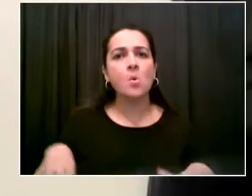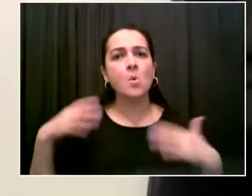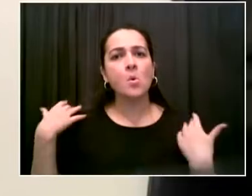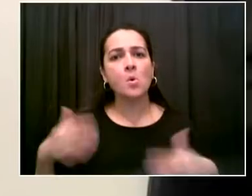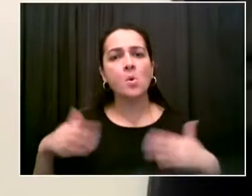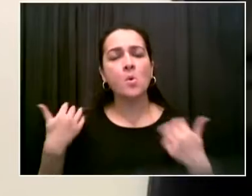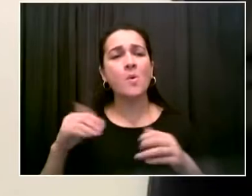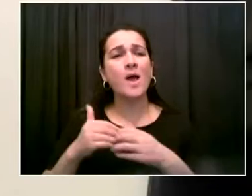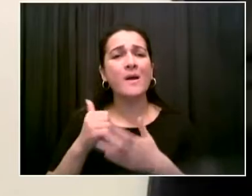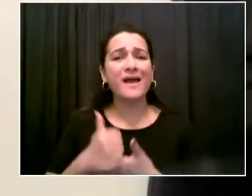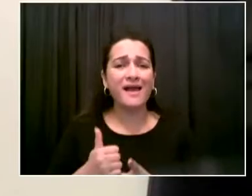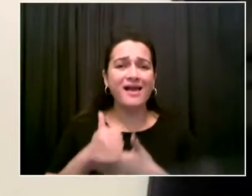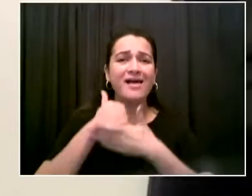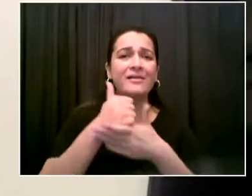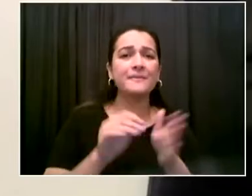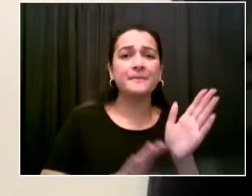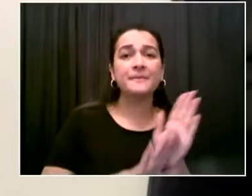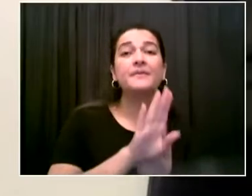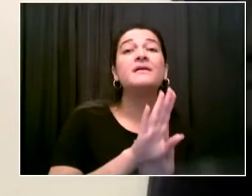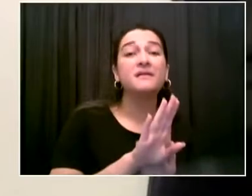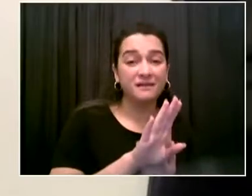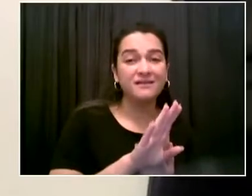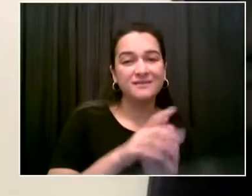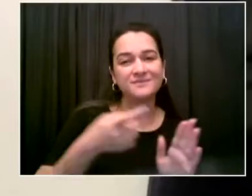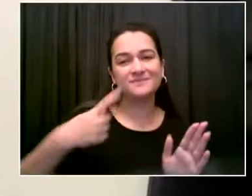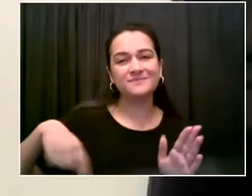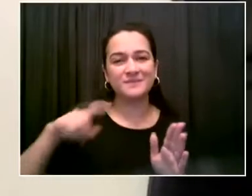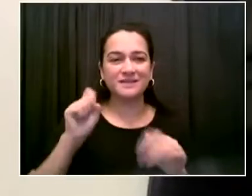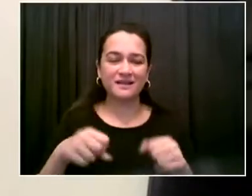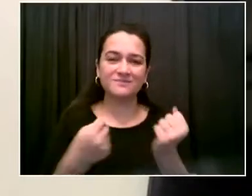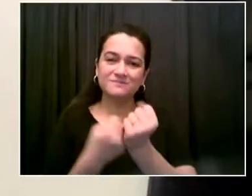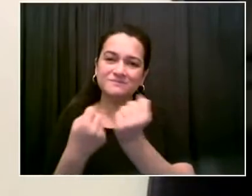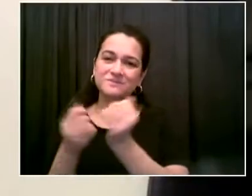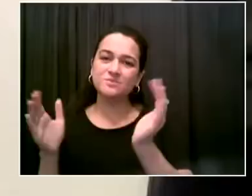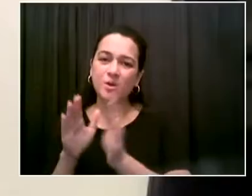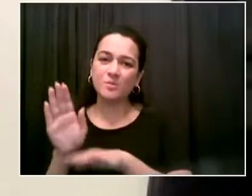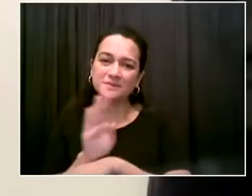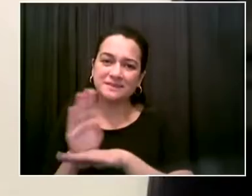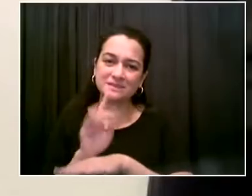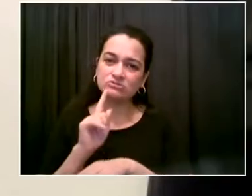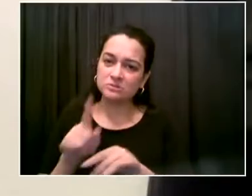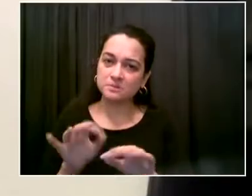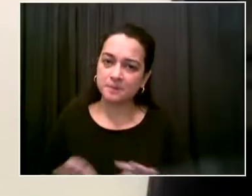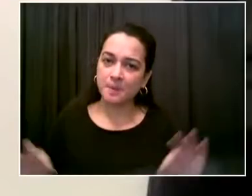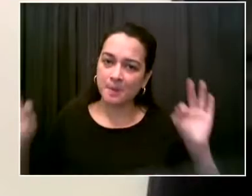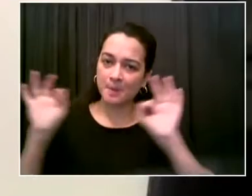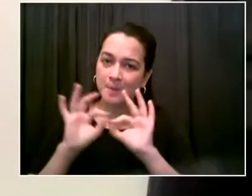ENCOOMIC REVITALIZATION OF OUSMALL BUSINESSES. FOR THIS INITIATIVE WE ARE ASKING YOU,